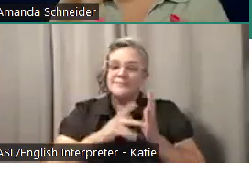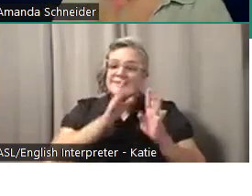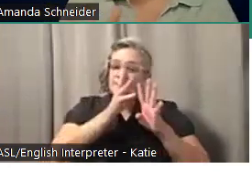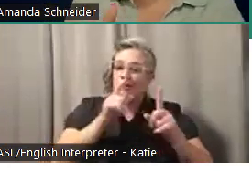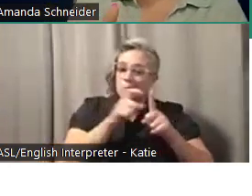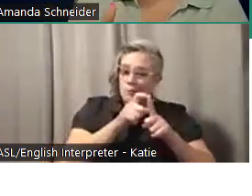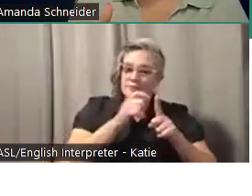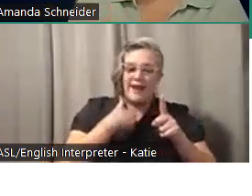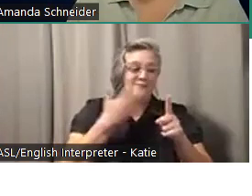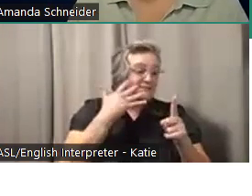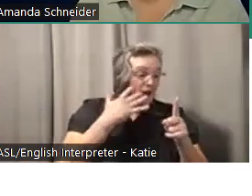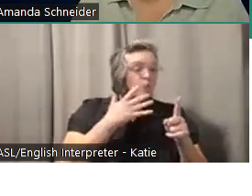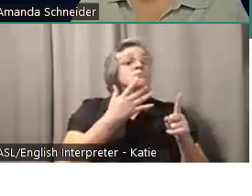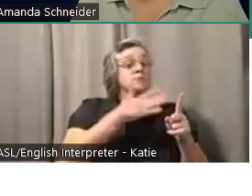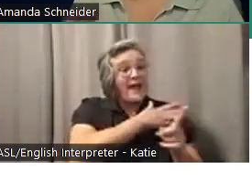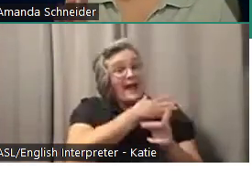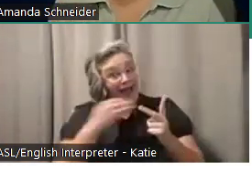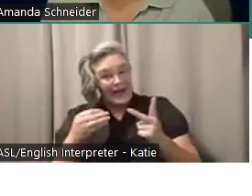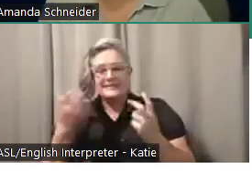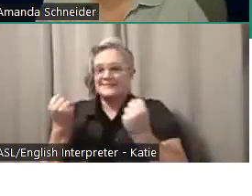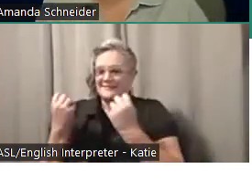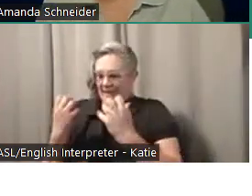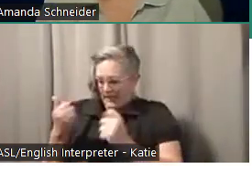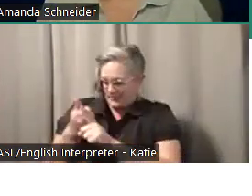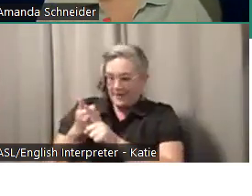And or signs are made up of handshapes,